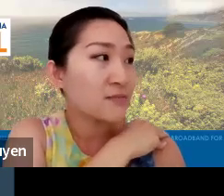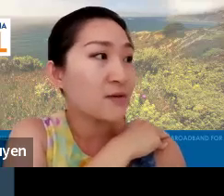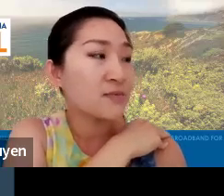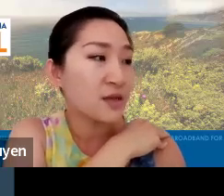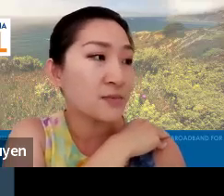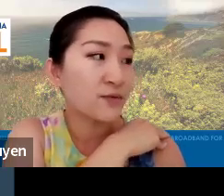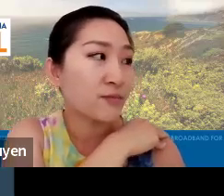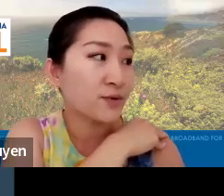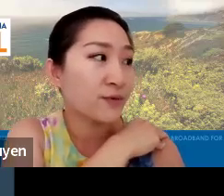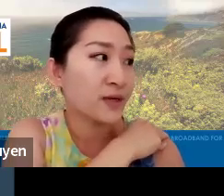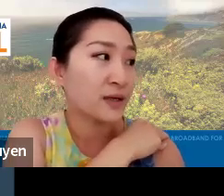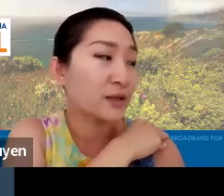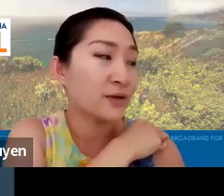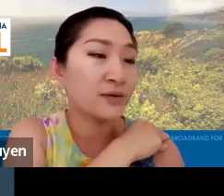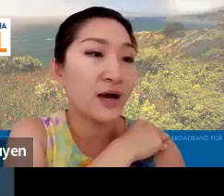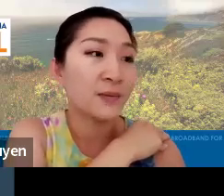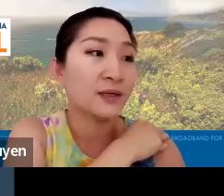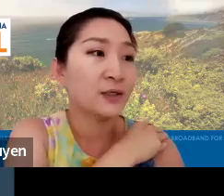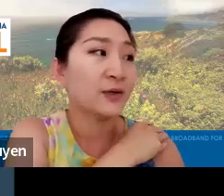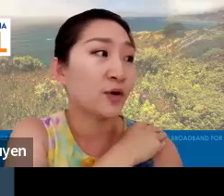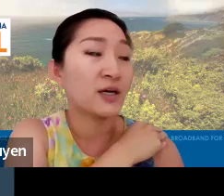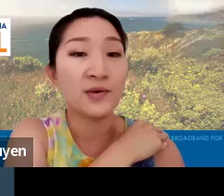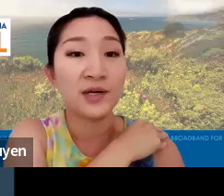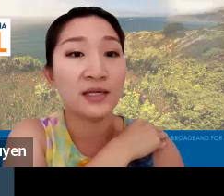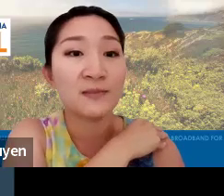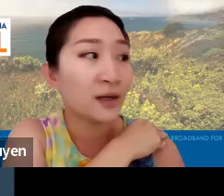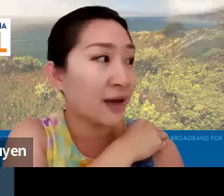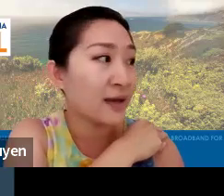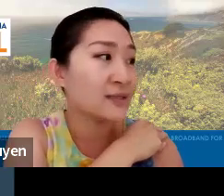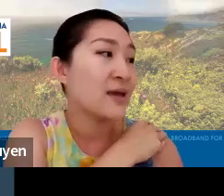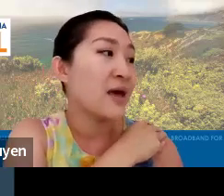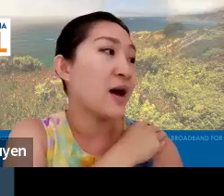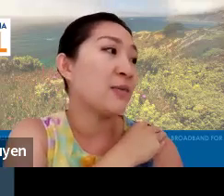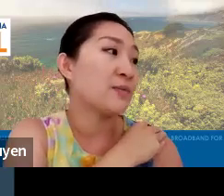some common themes for improvement include including more community spotlights,